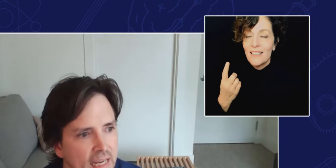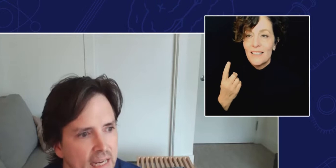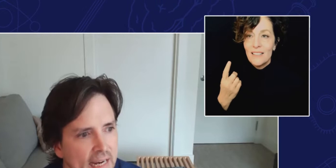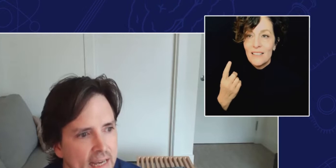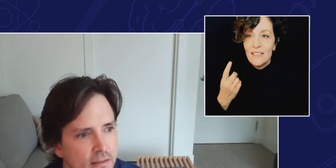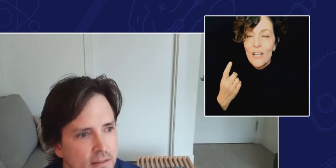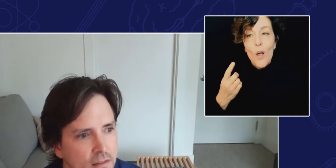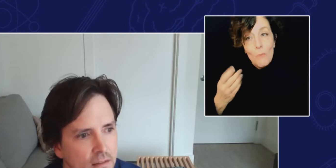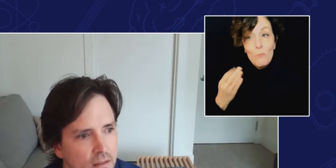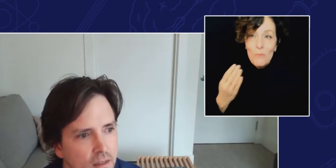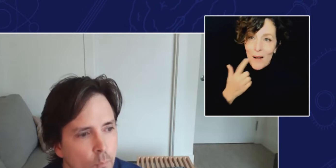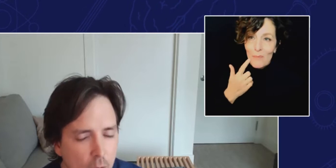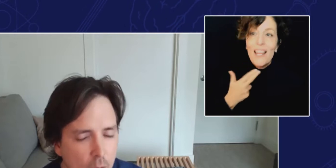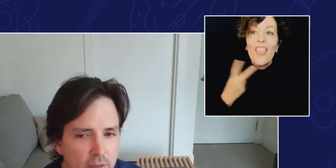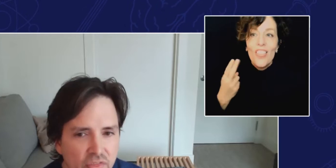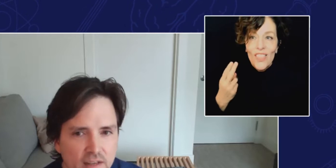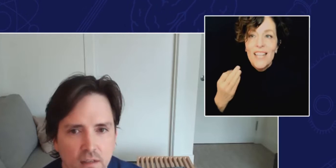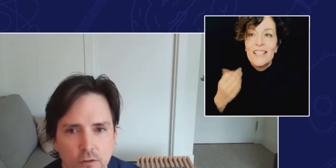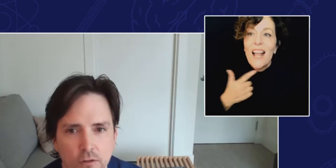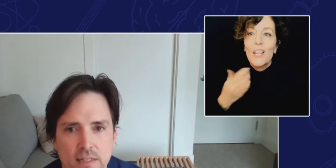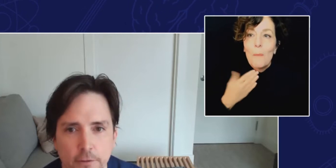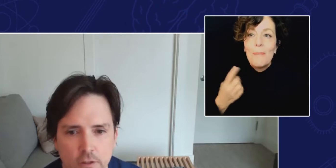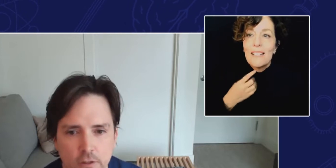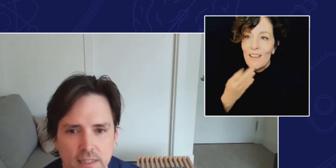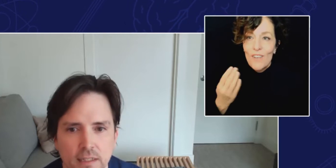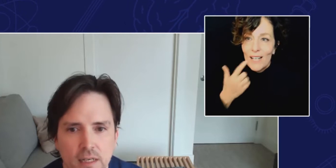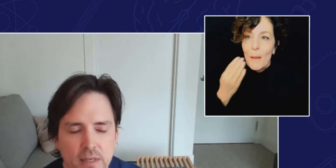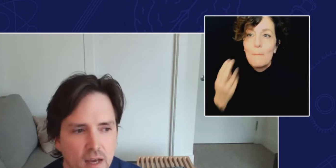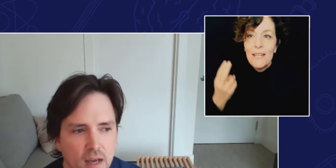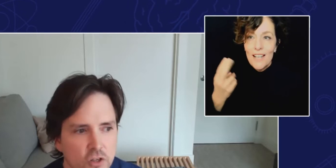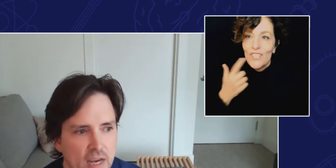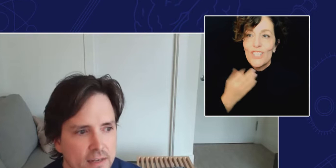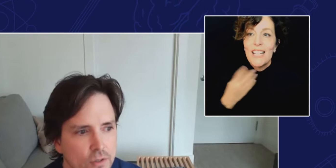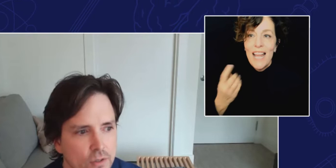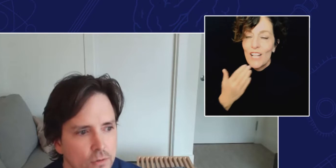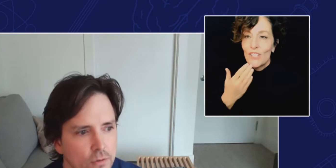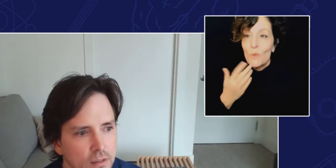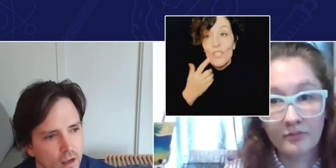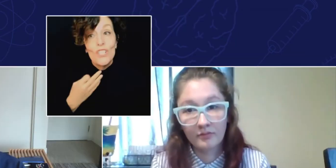and probably thinks a little bit differently, because she had to...